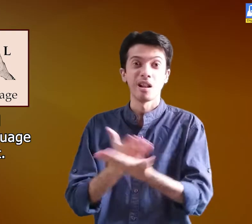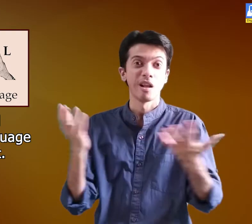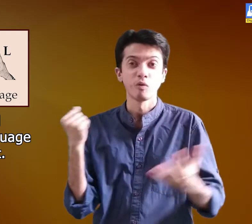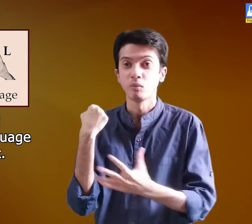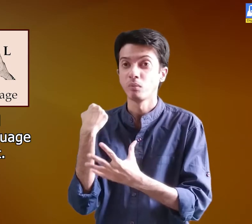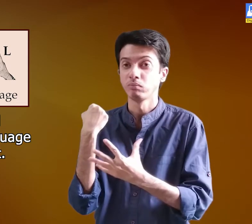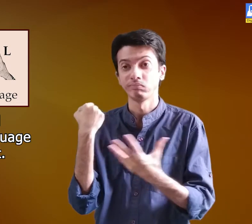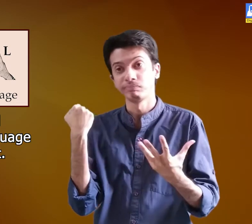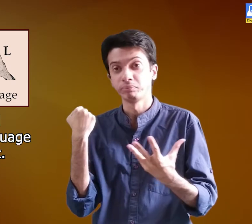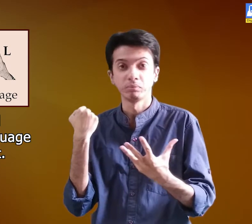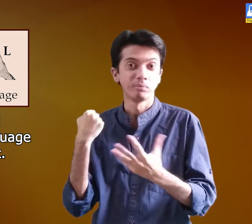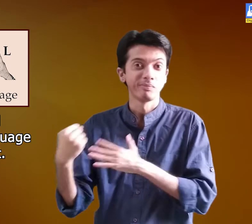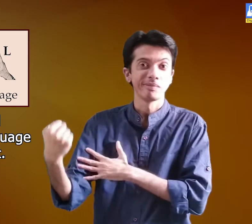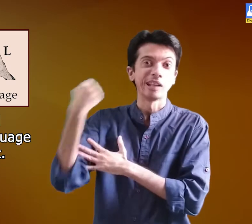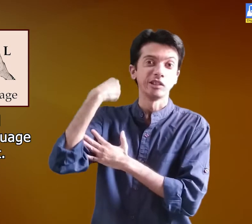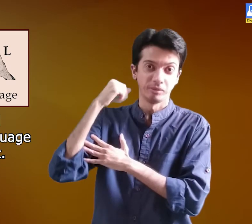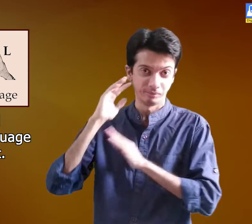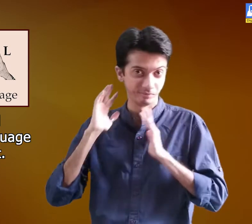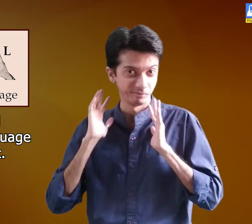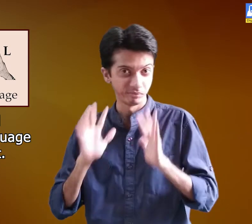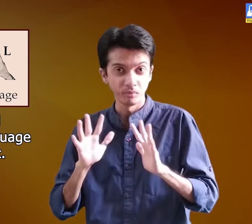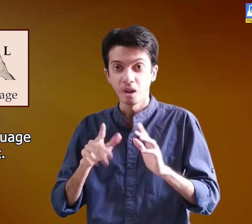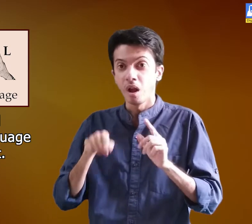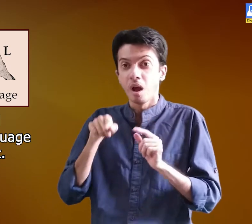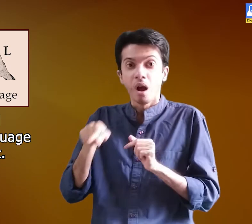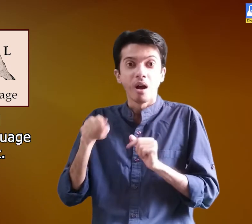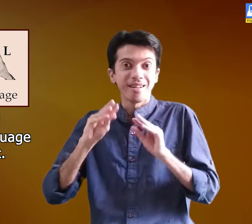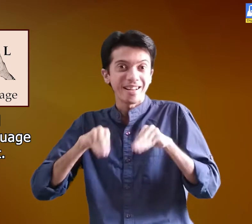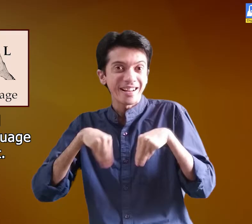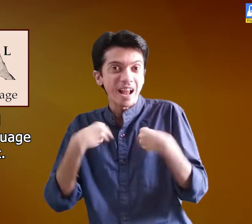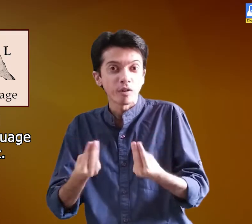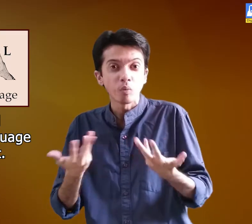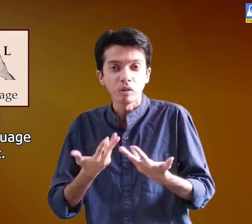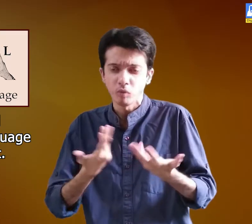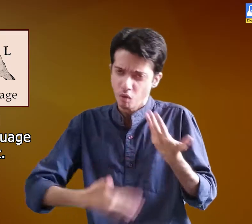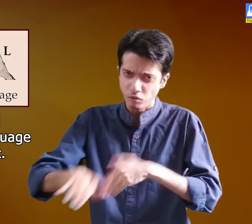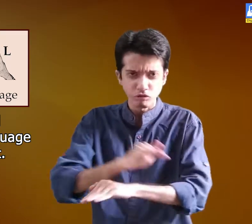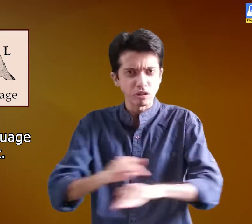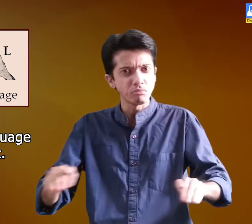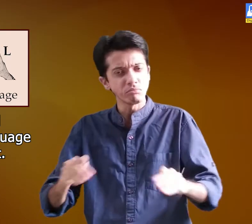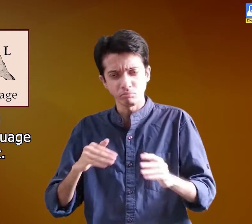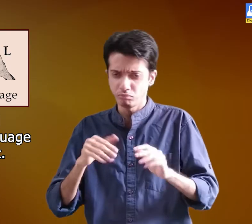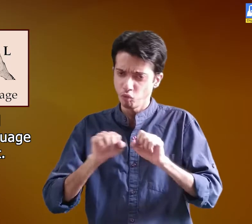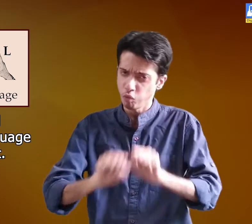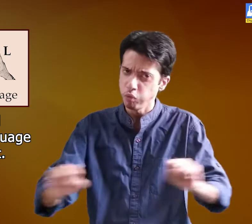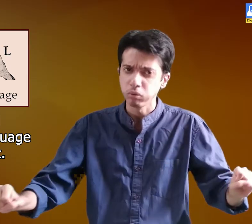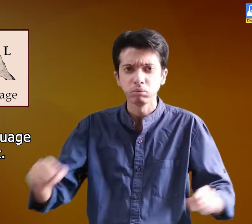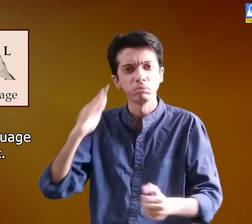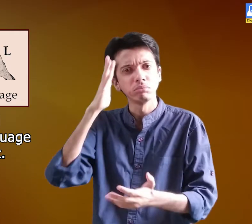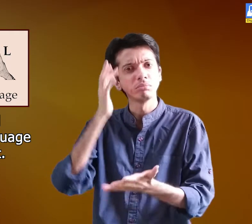it is the basic human right of every individual to choose any language as the medium